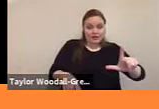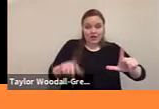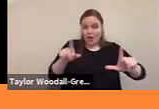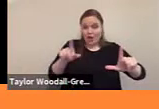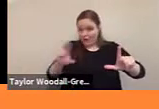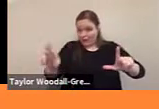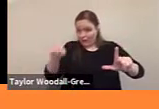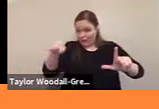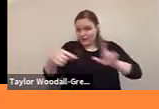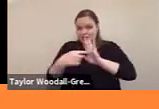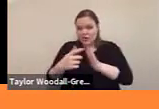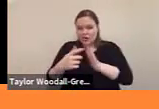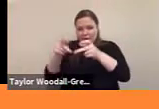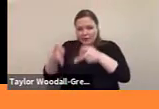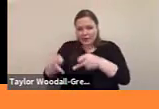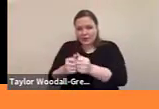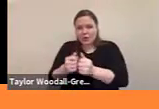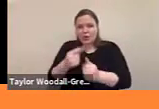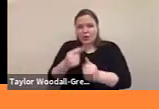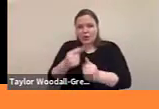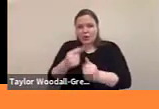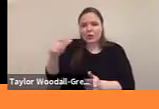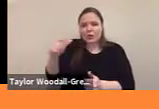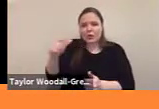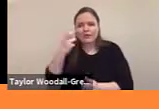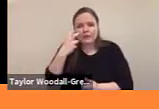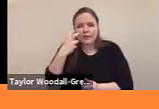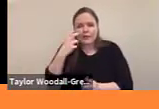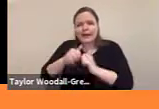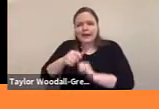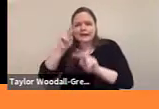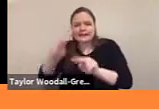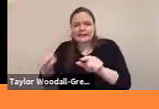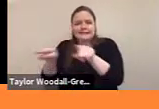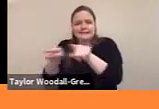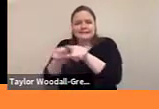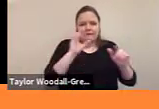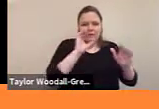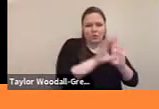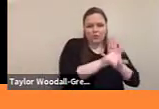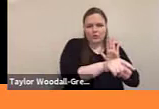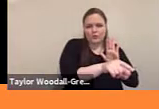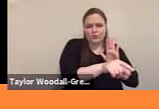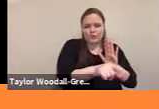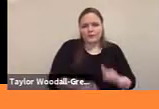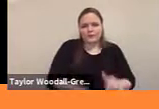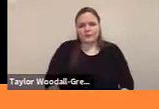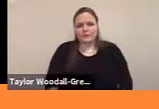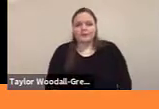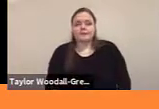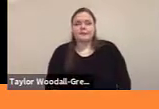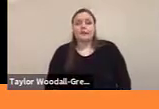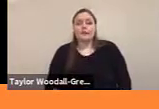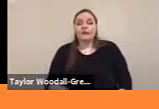how someone with red green colorblindness would see that same photo. The colorblind designer that I mentioned,